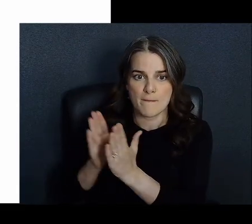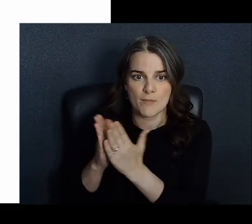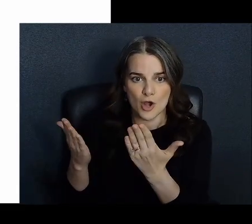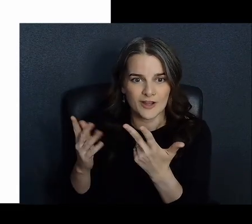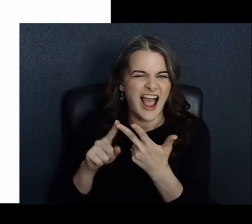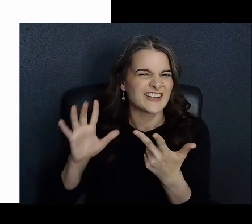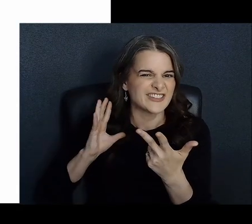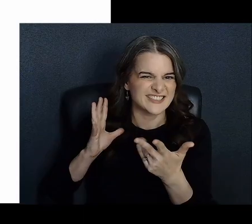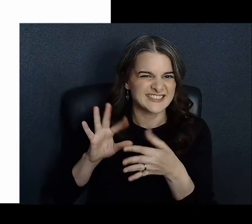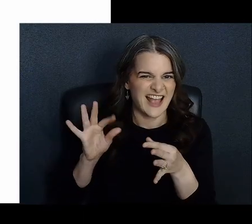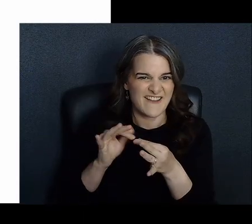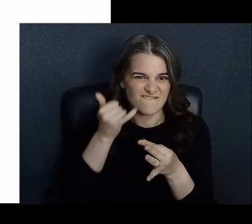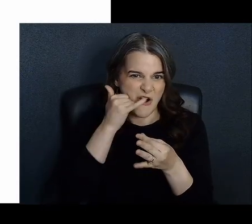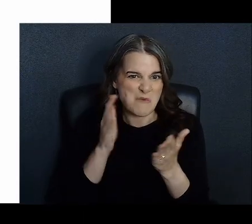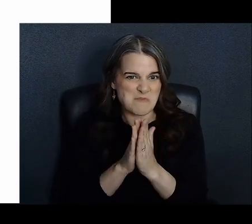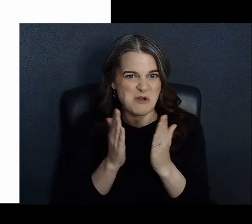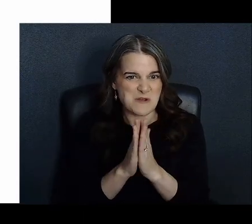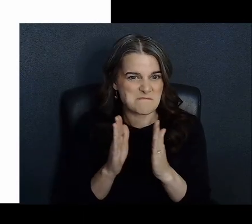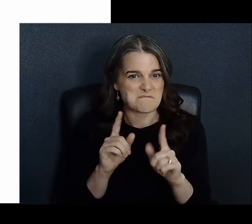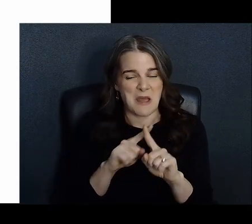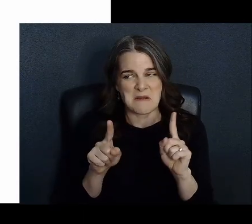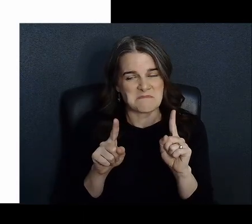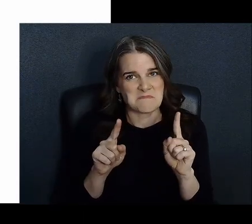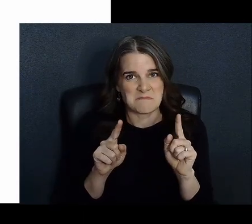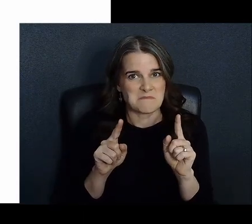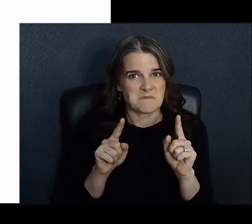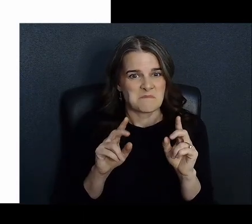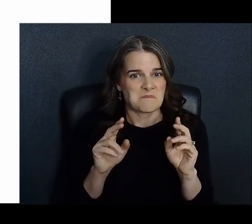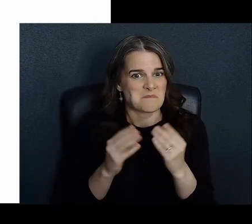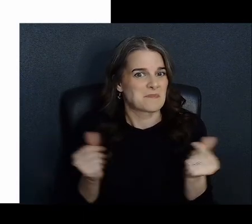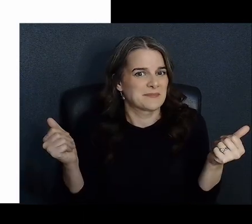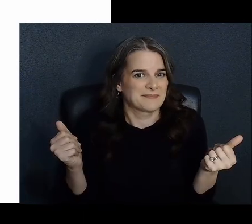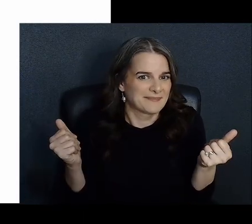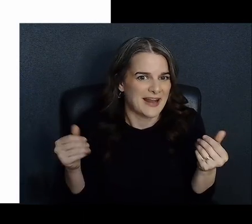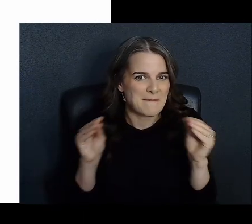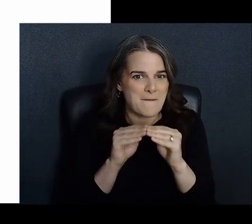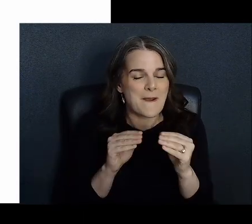But they give you an idea. You also can change the color contrast. Some people with low vision do better